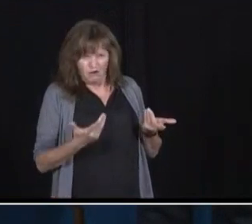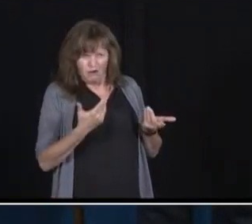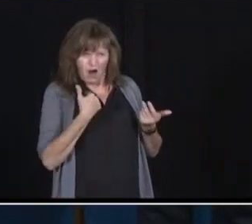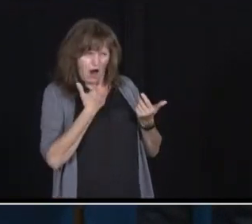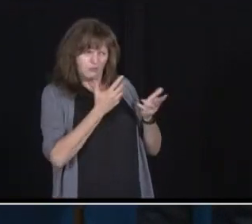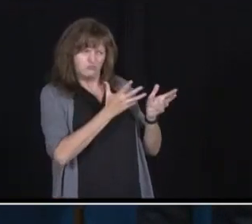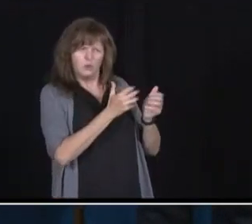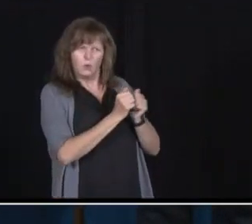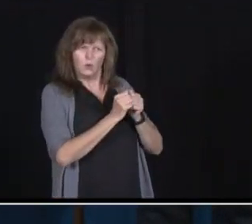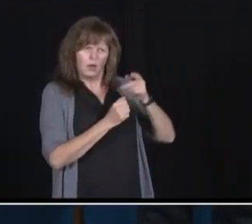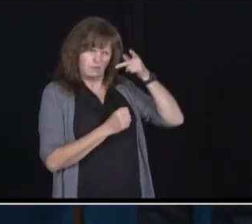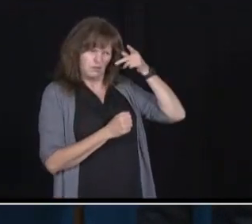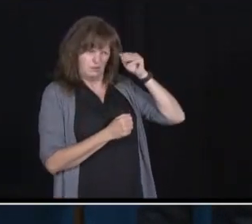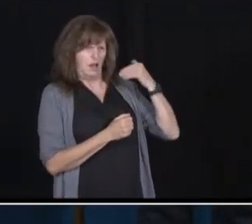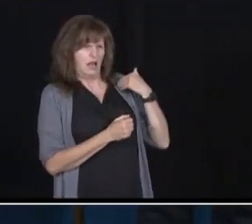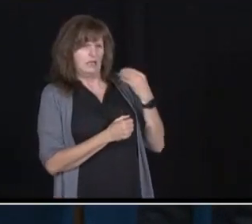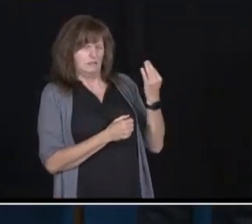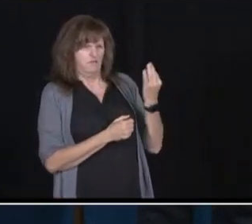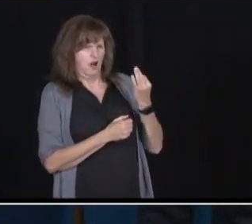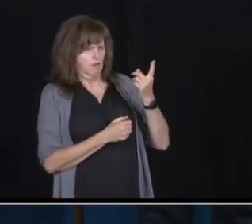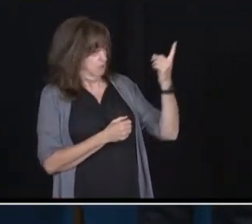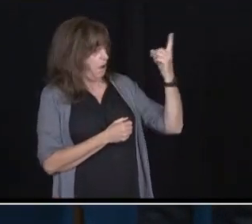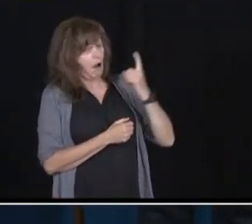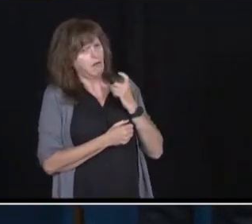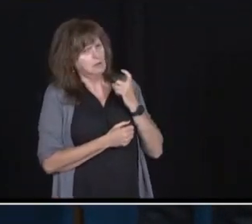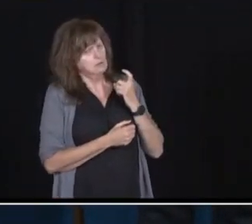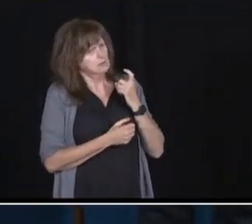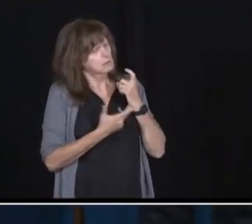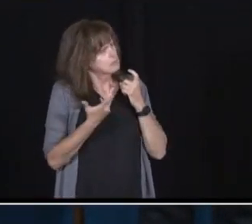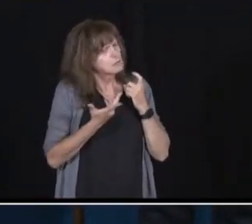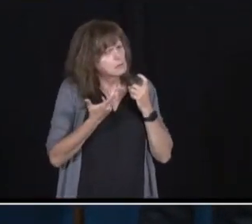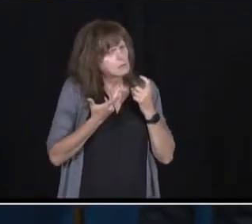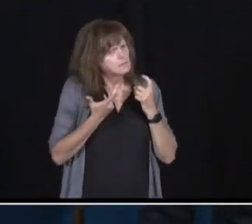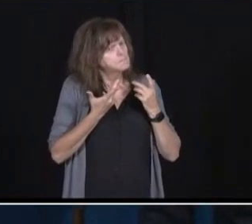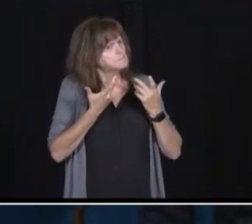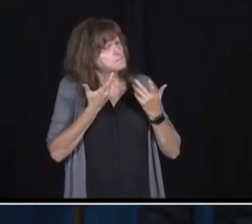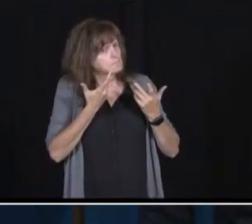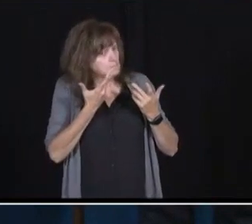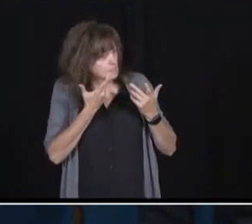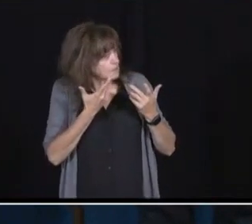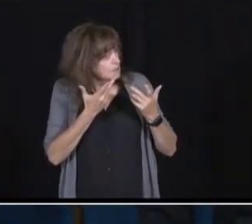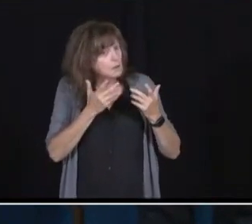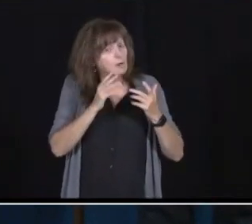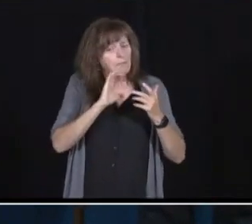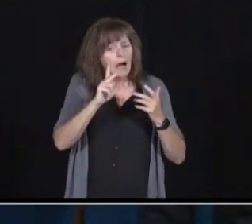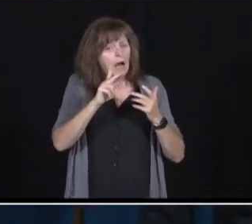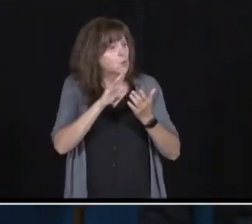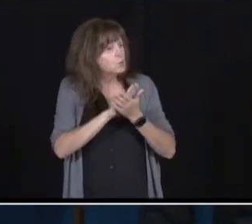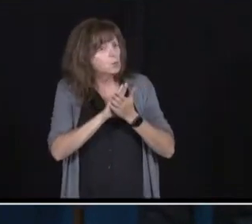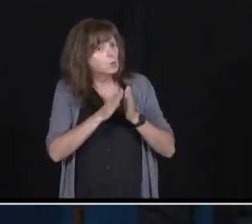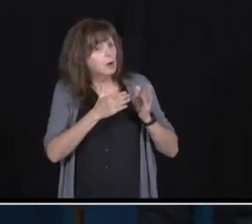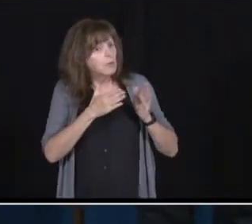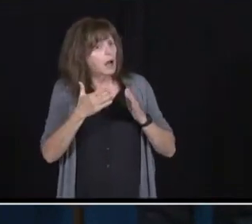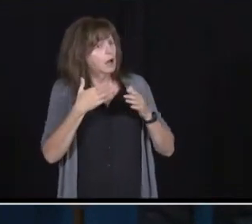that Ontario has the best back-to-school plan in the entire country. I am curious though premier. Why did your government even accept the 762